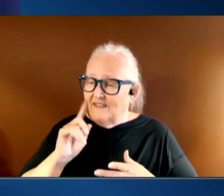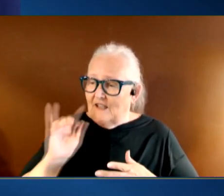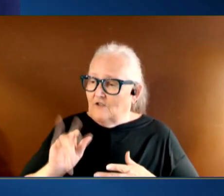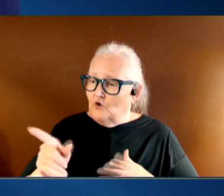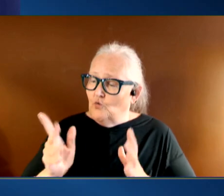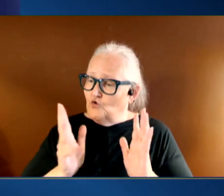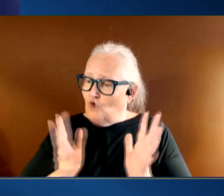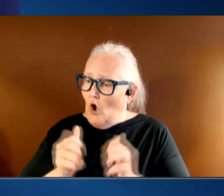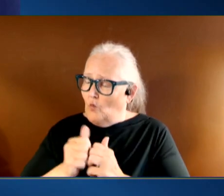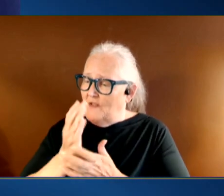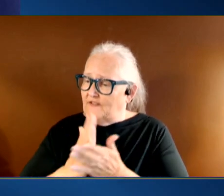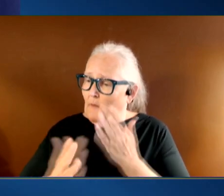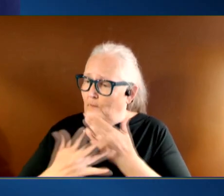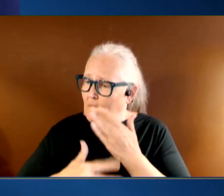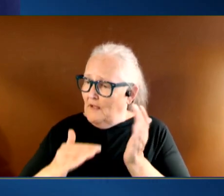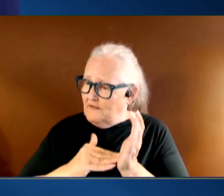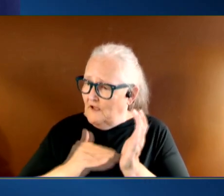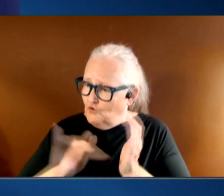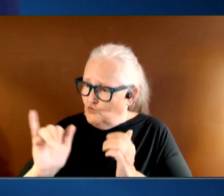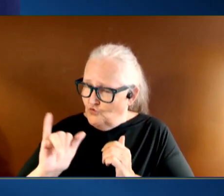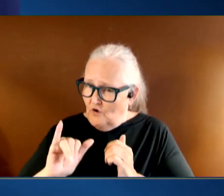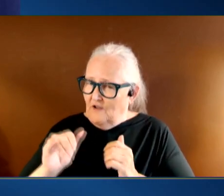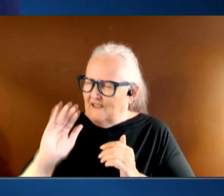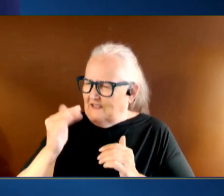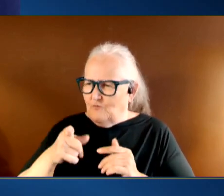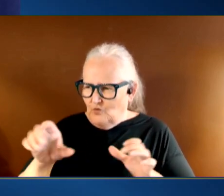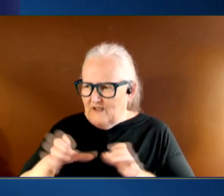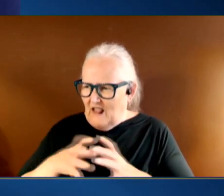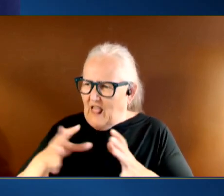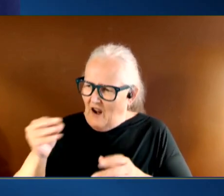a lot of homework to make this decision. Will you tell us a little more about that?